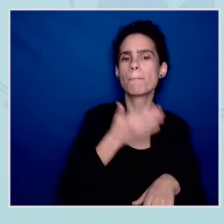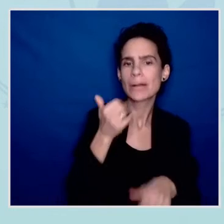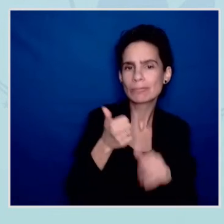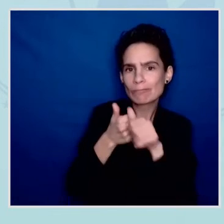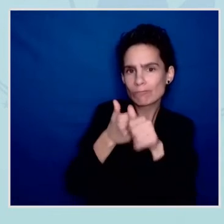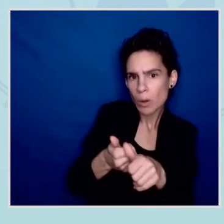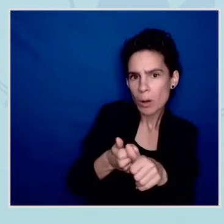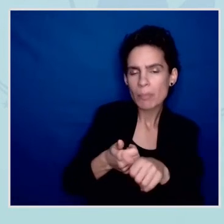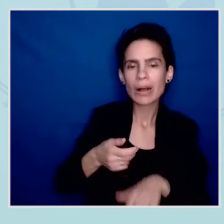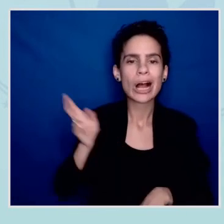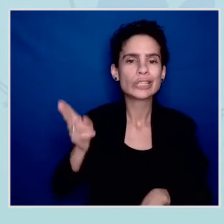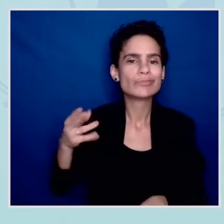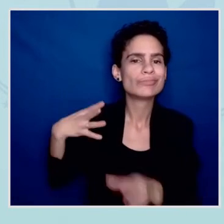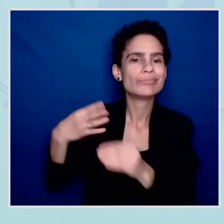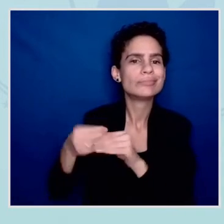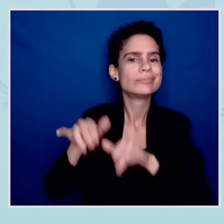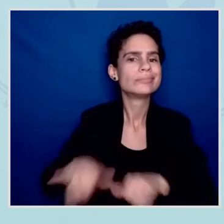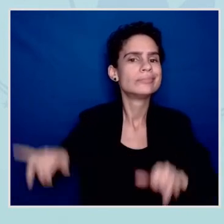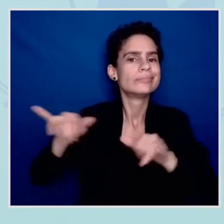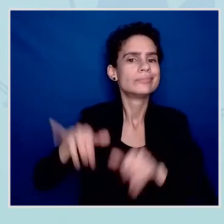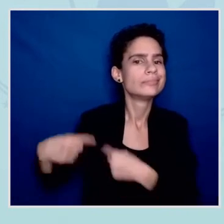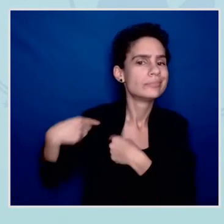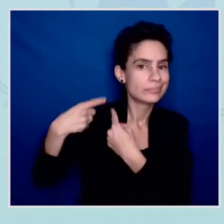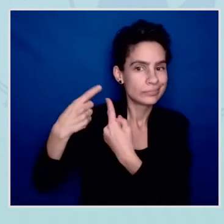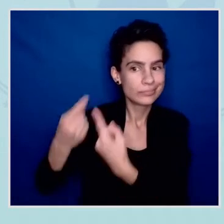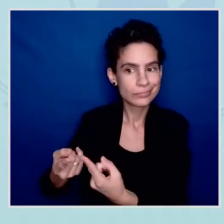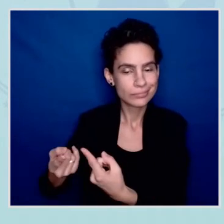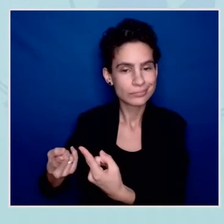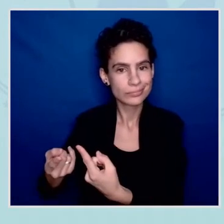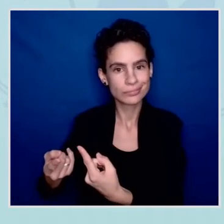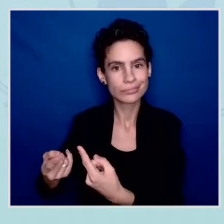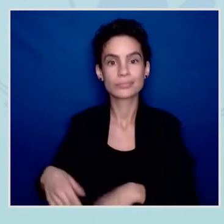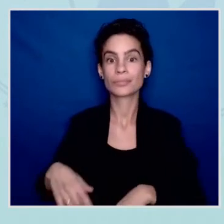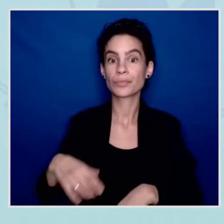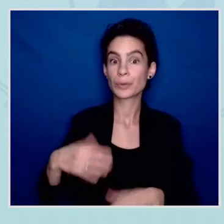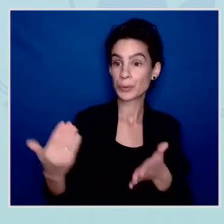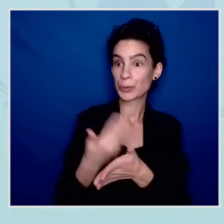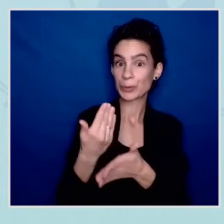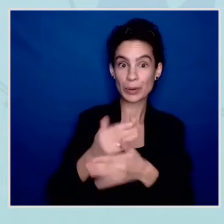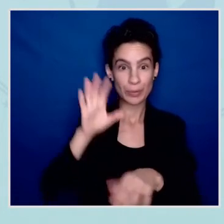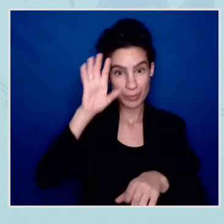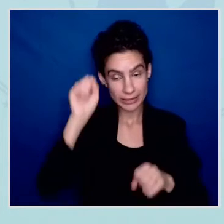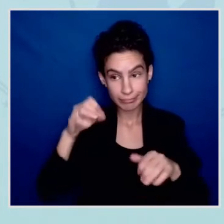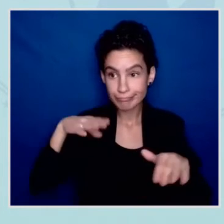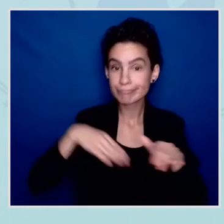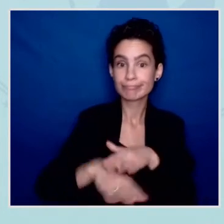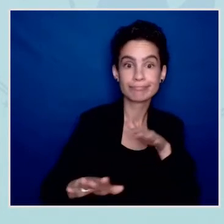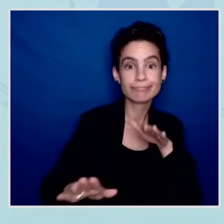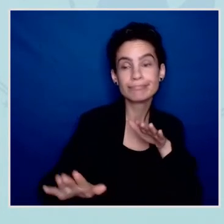I THINK IT'S IMPORTANT THAT, AS MUCH AS WE CAN STICK TO WHAT